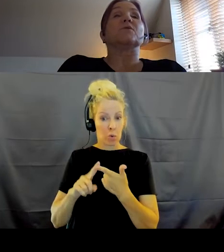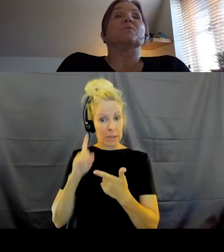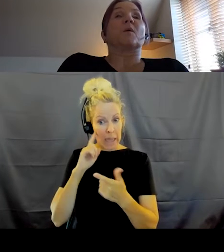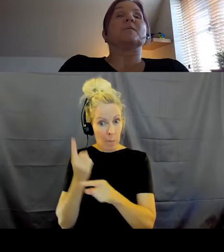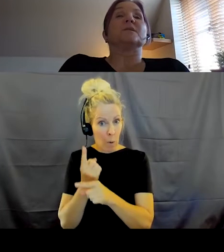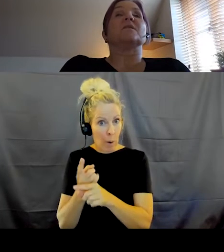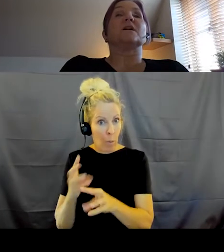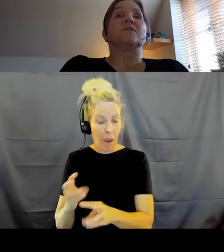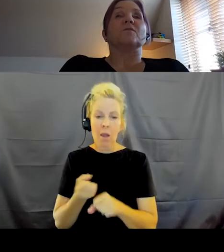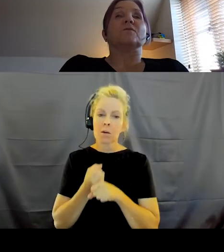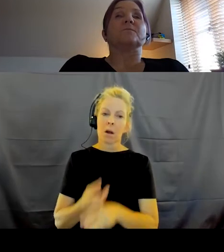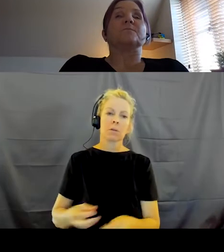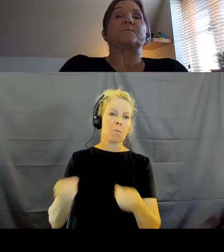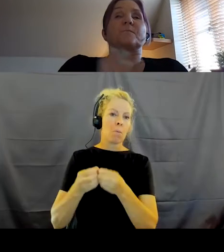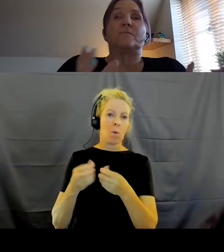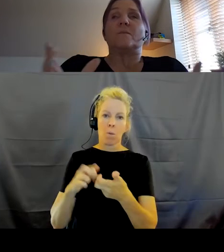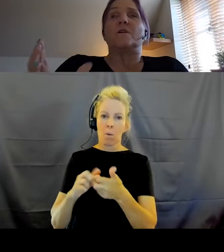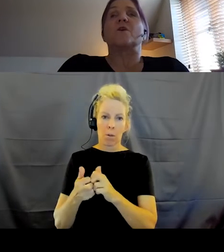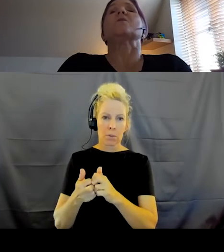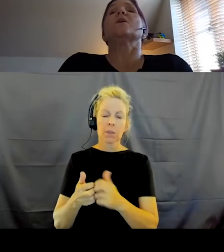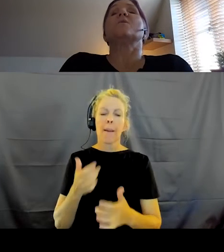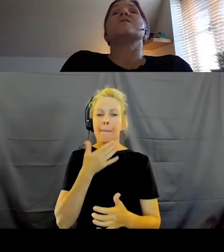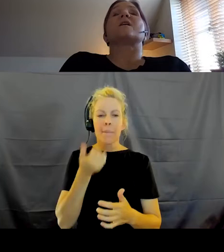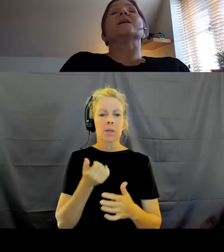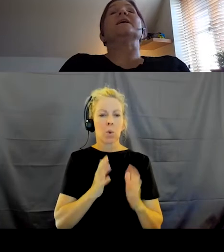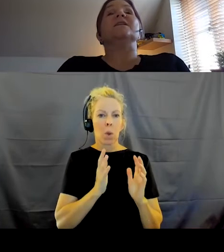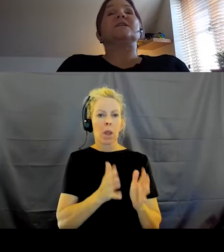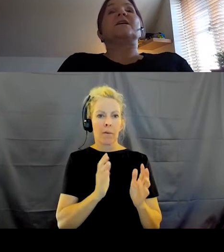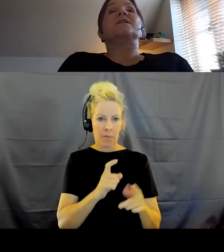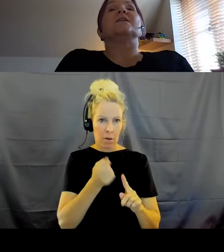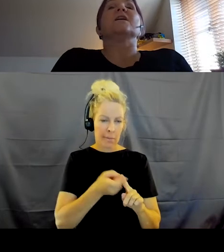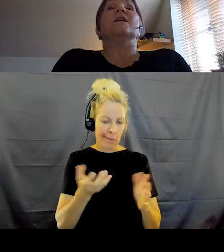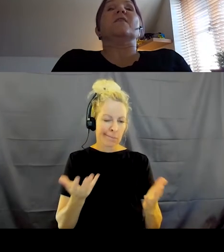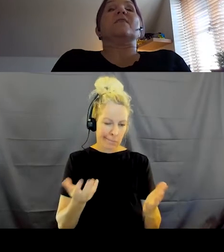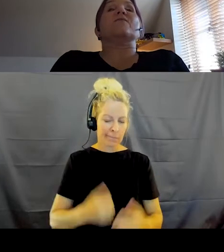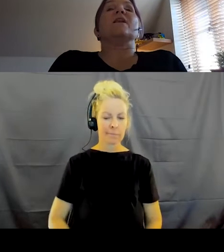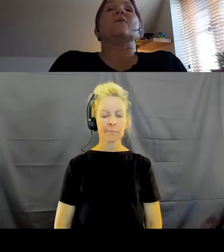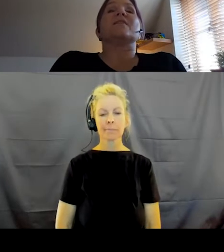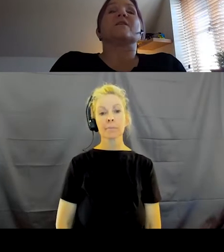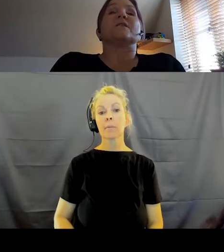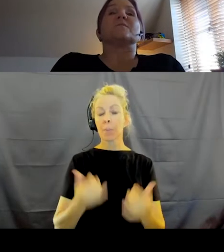cause more problems than they solve. So with that clearly stated, the value I think of the